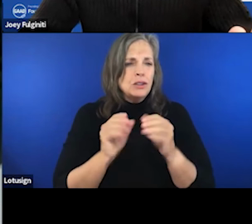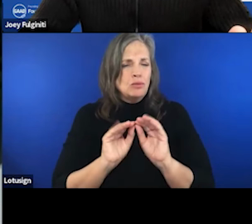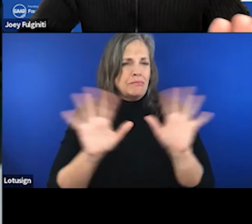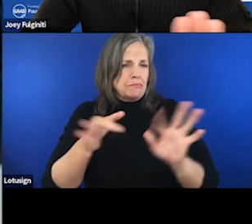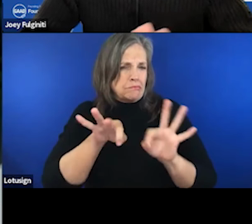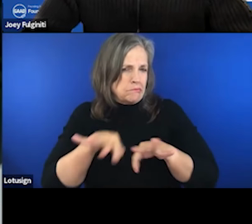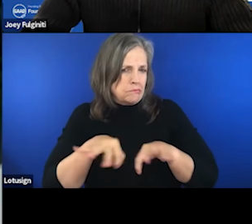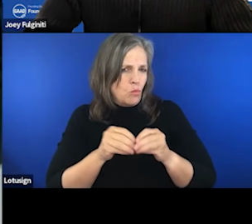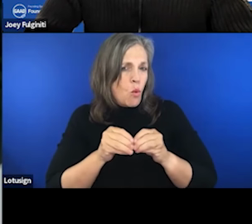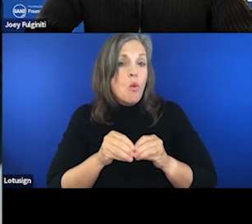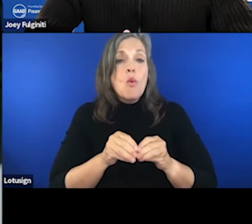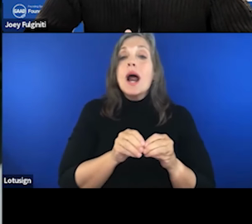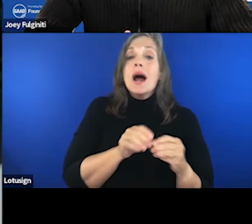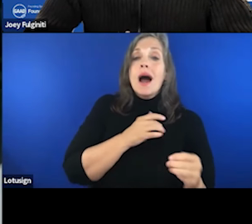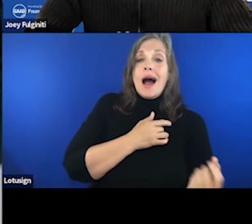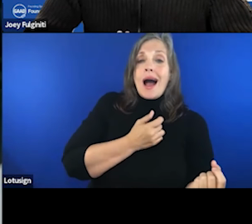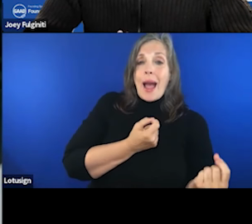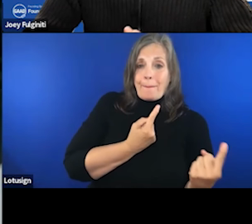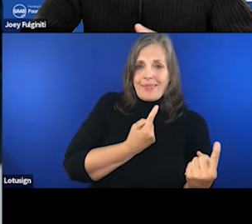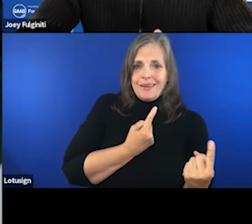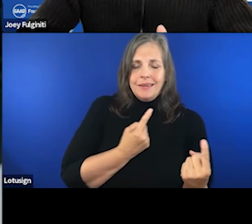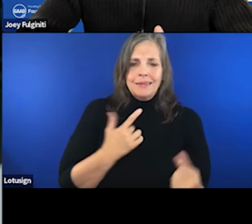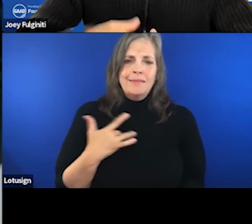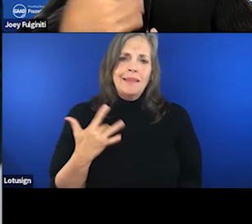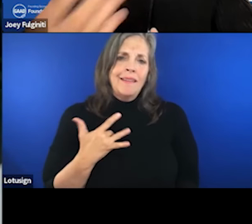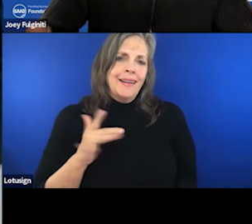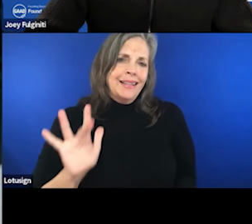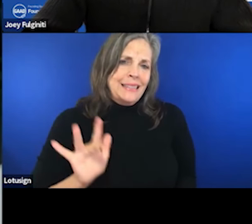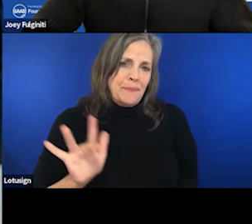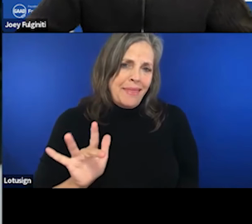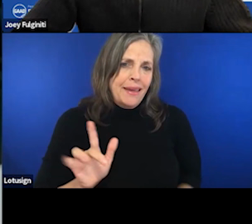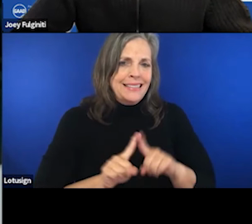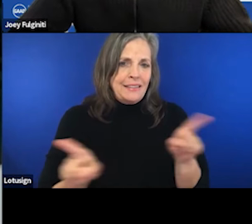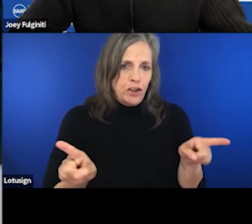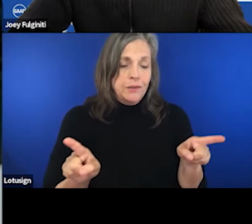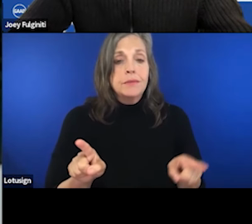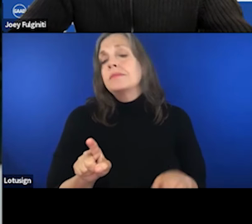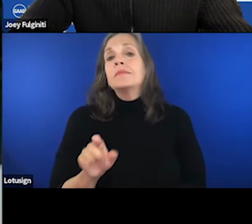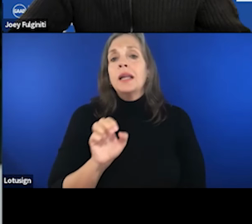is definitely not empathy I think when I explain that or I ask a user about empathy